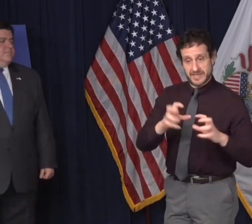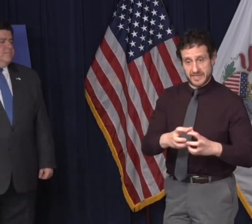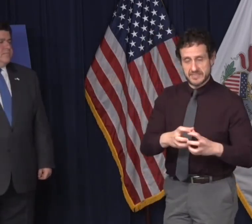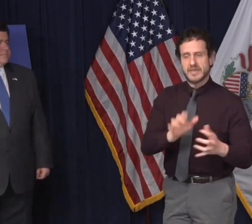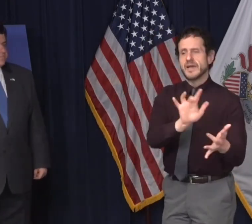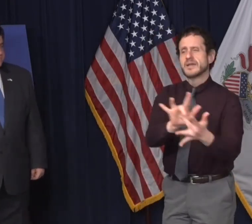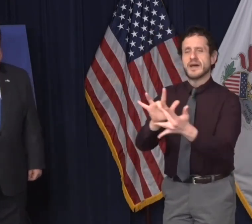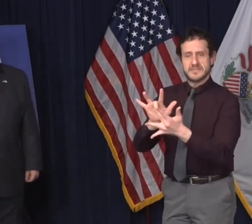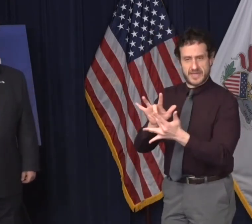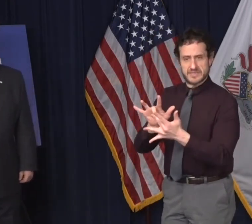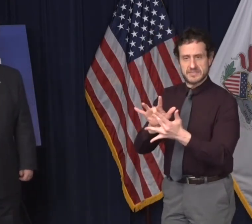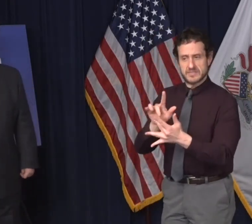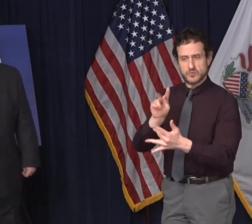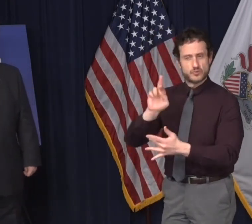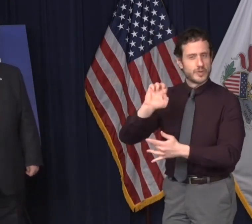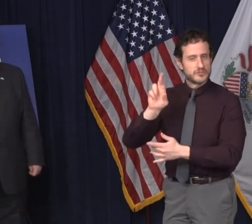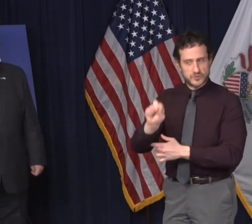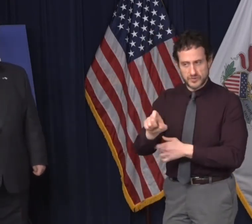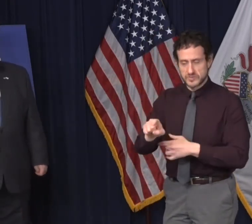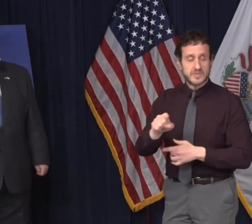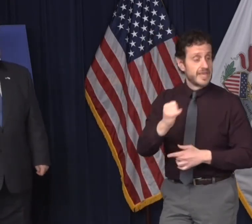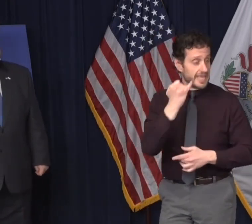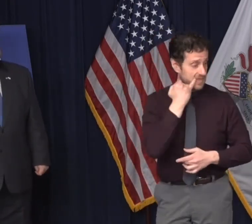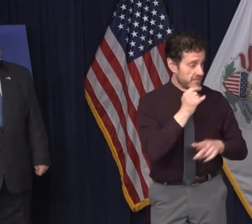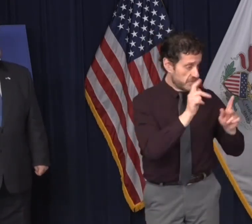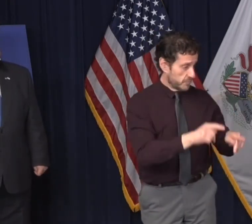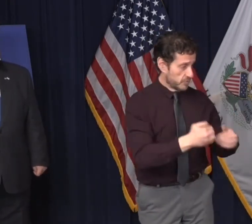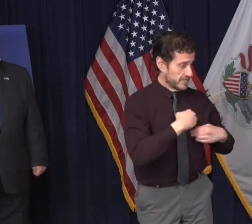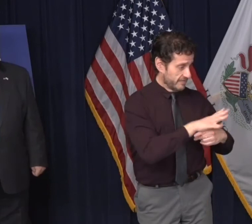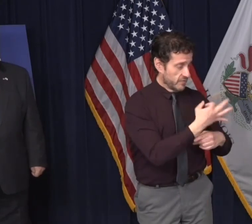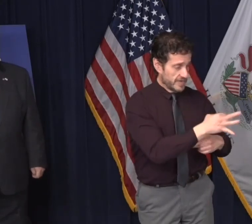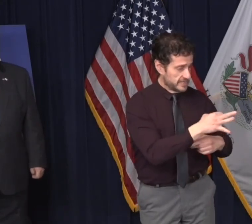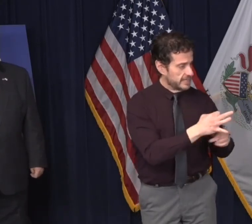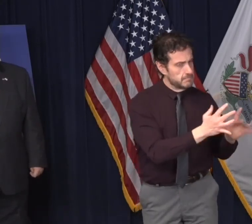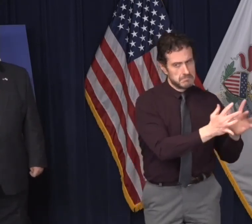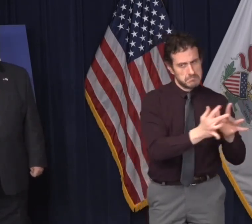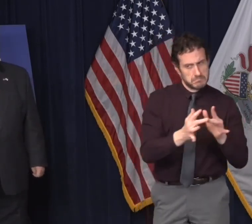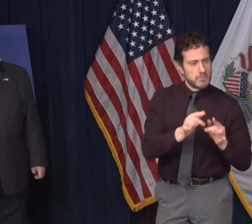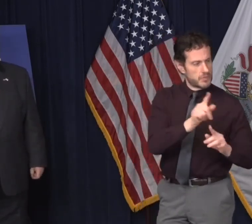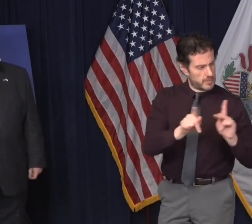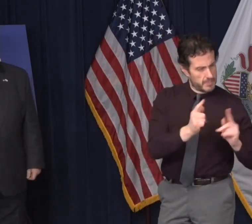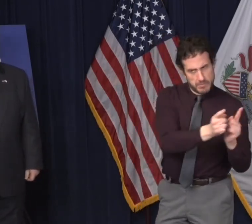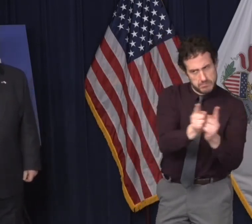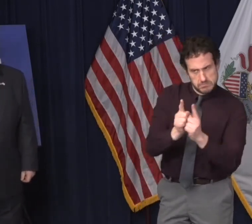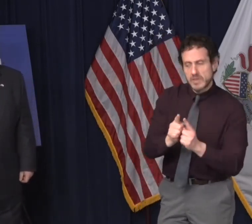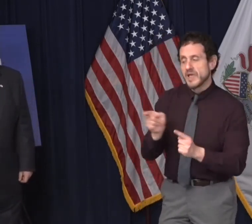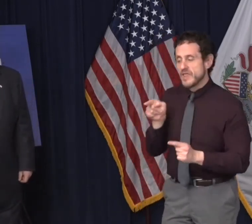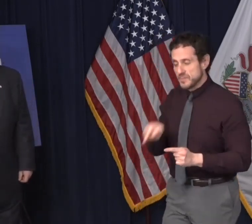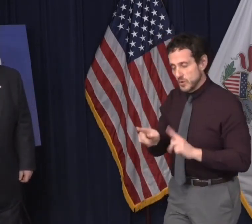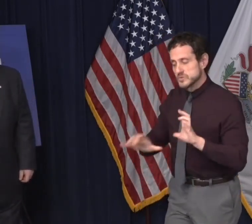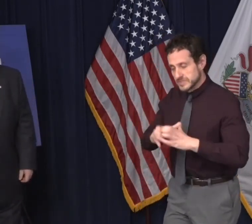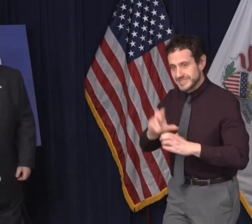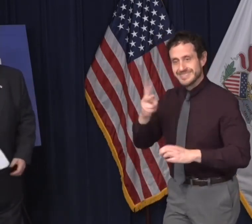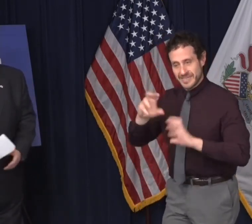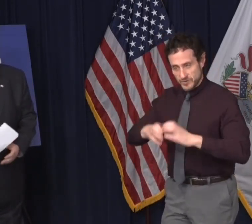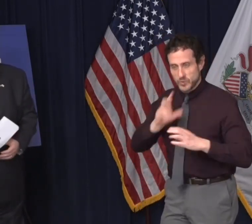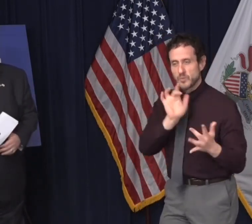SECOND IS CONTACT TRACERS. THEY WILL CALL INDIVIDUALS WHO HAVE BEEN IN CLOSE CONTACT WITH